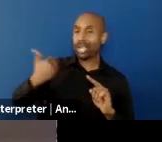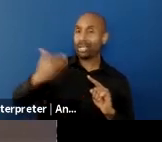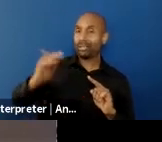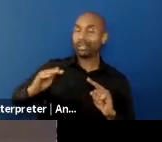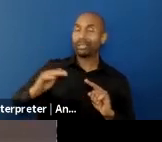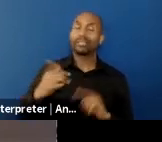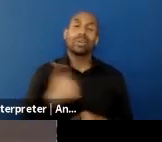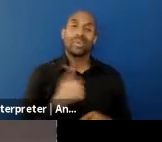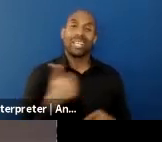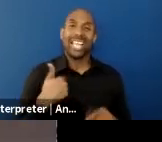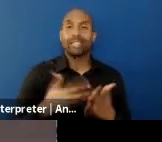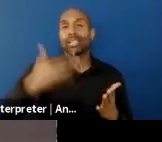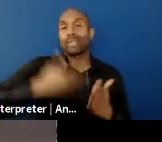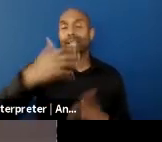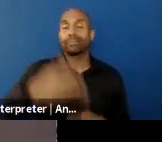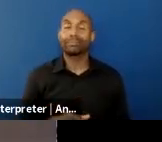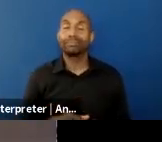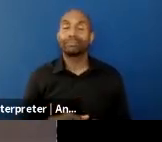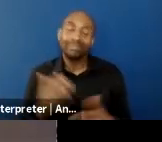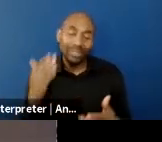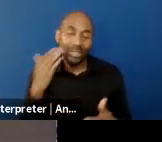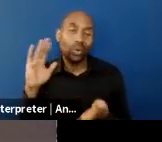A less expensive of corned beef.